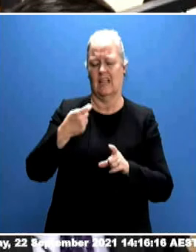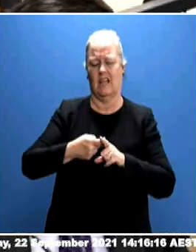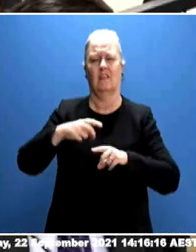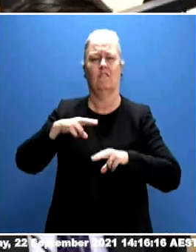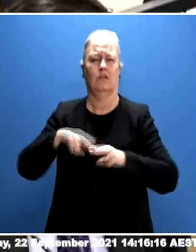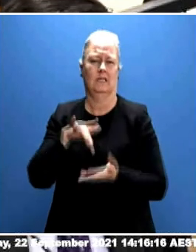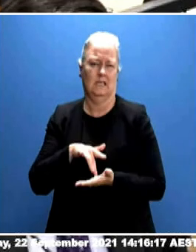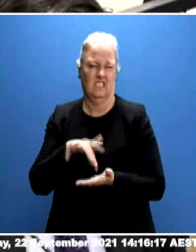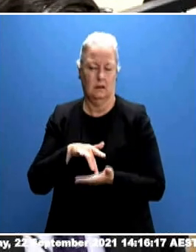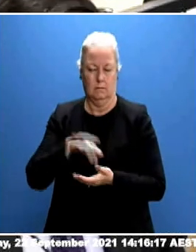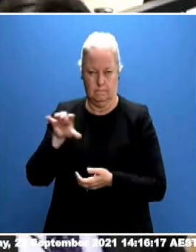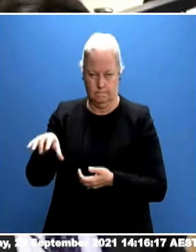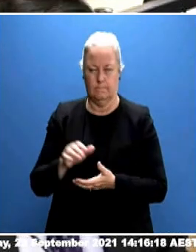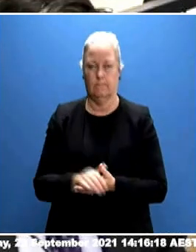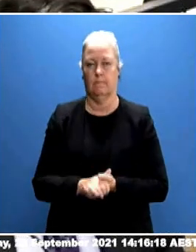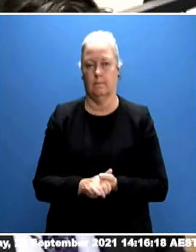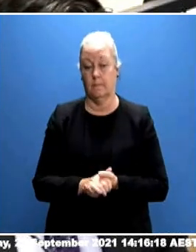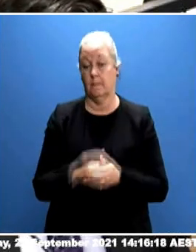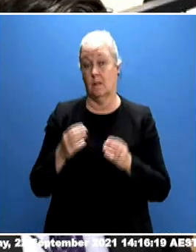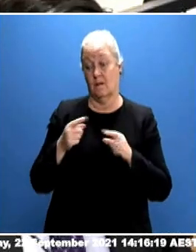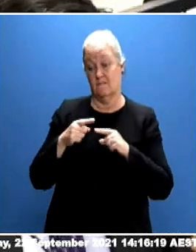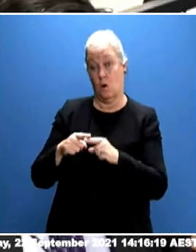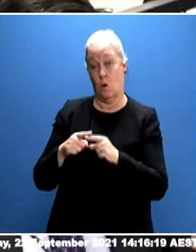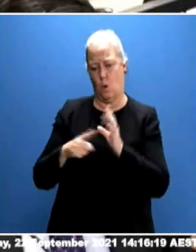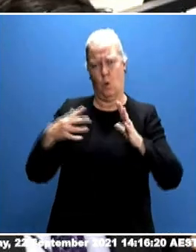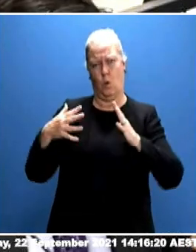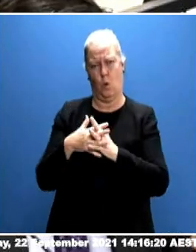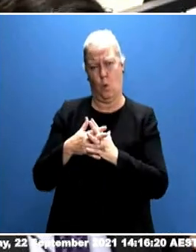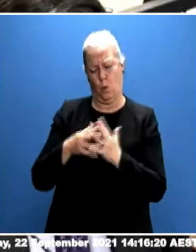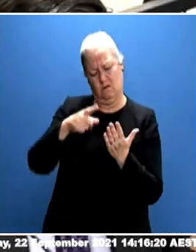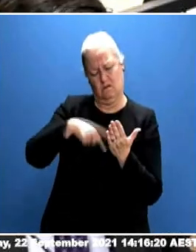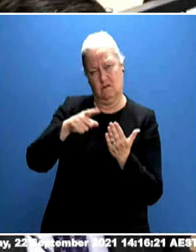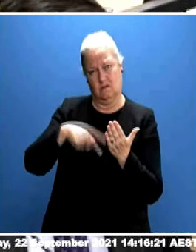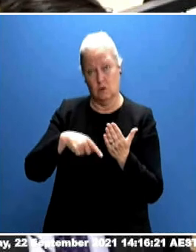You note that under the Act, an application can be made for the